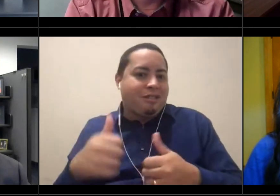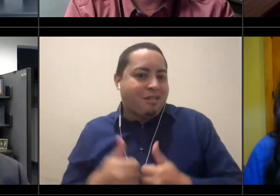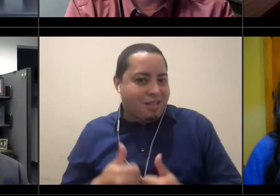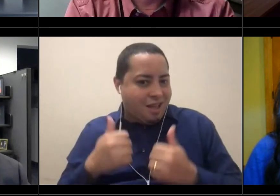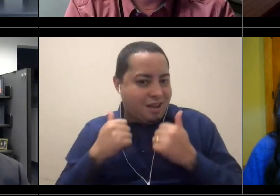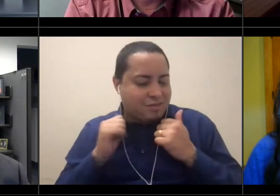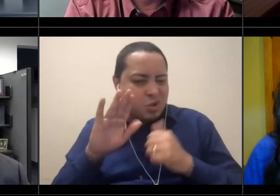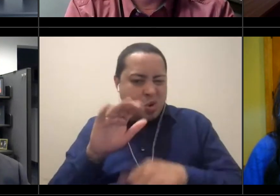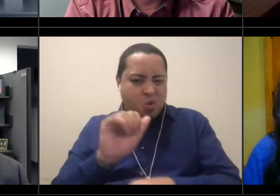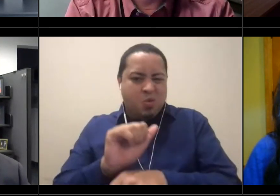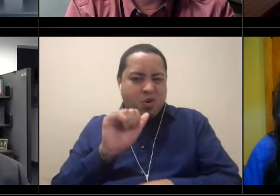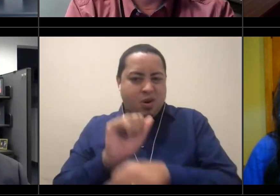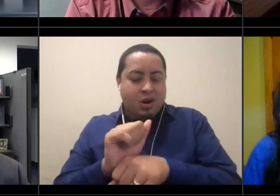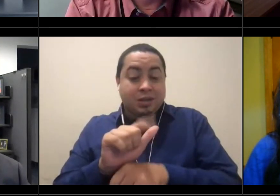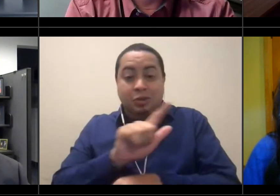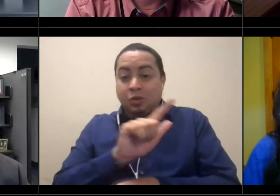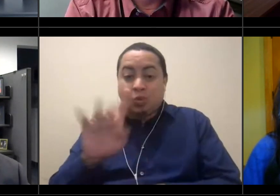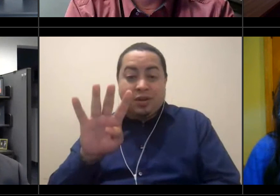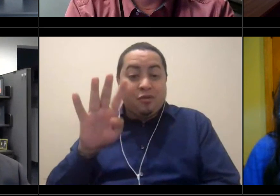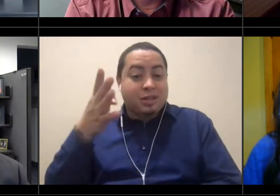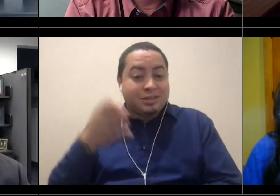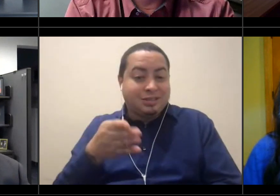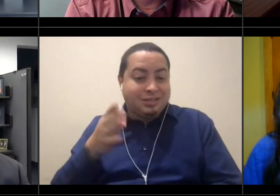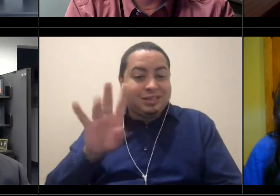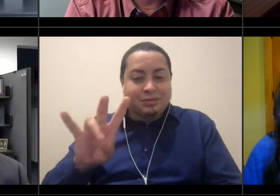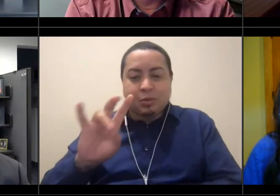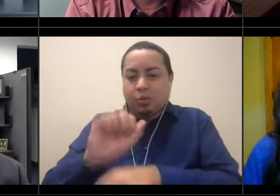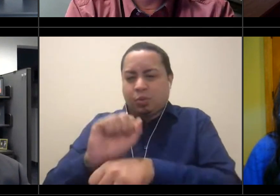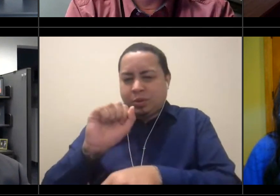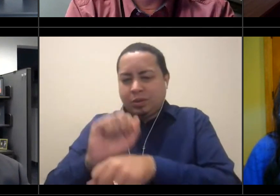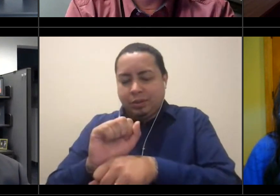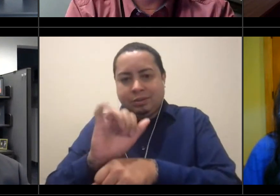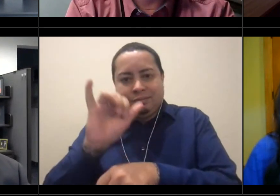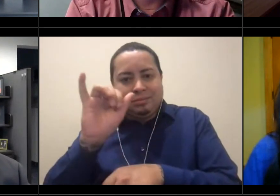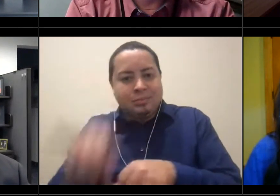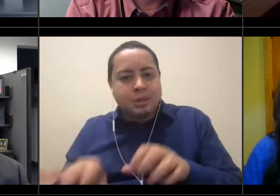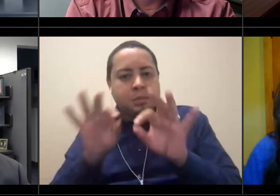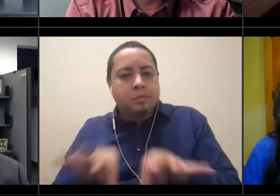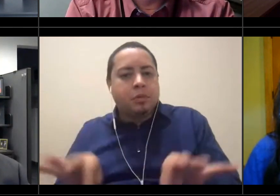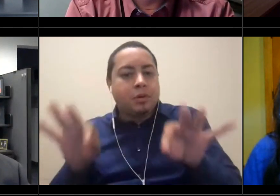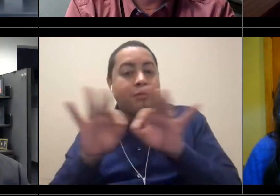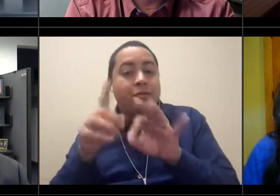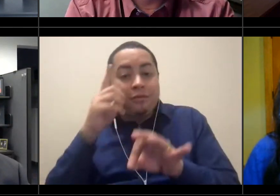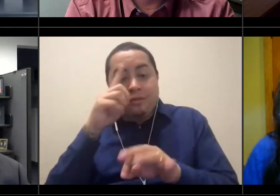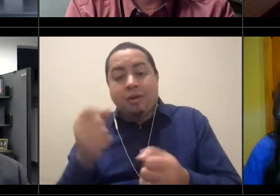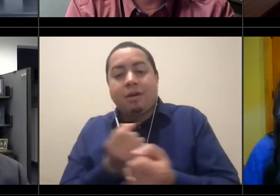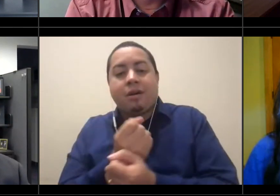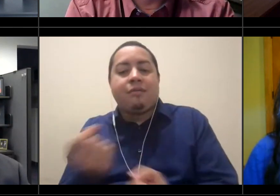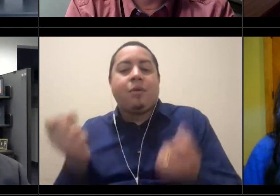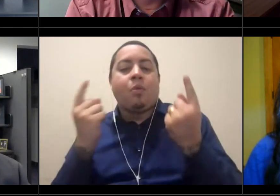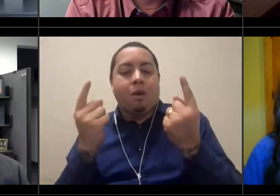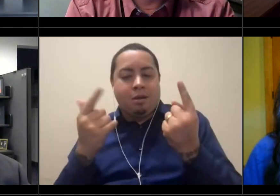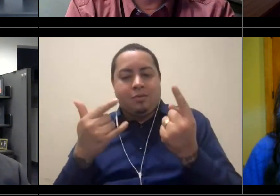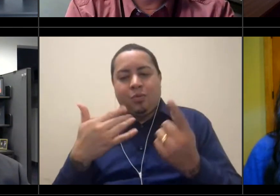that you guys are such a critical piece of. That's really important to everyone. And we're so grateful for your service.